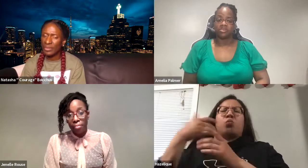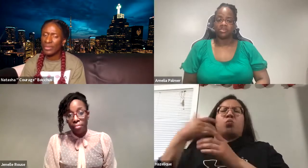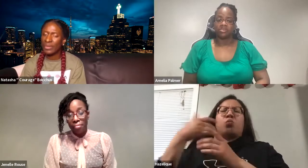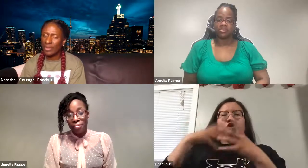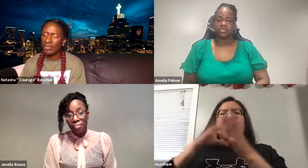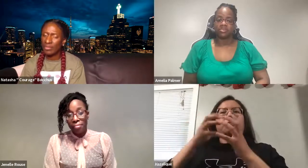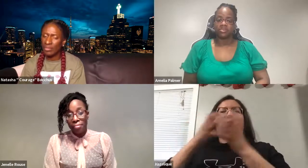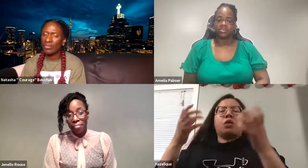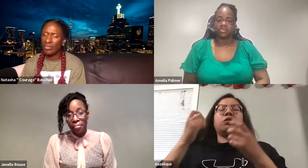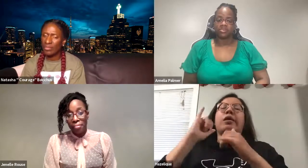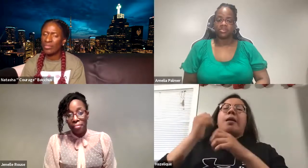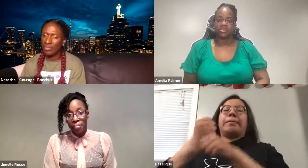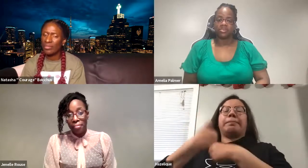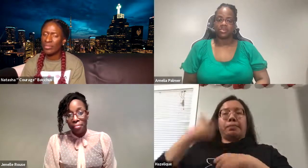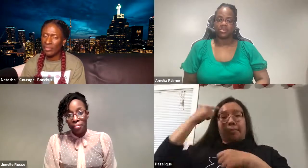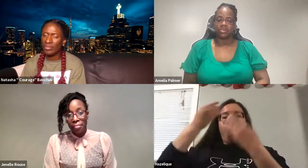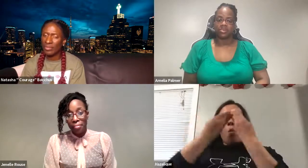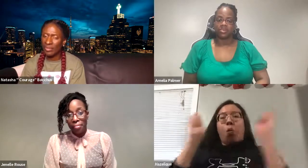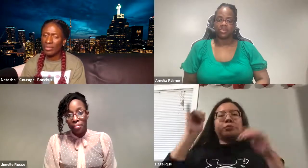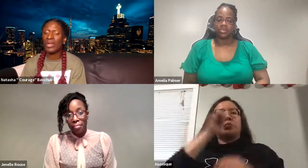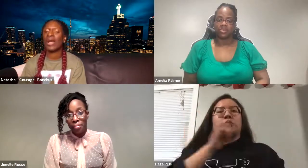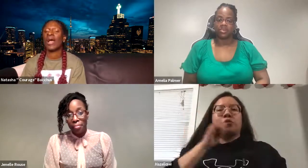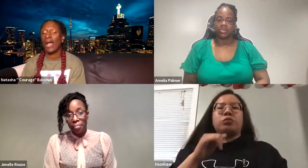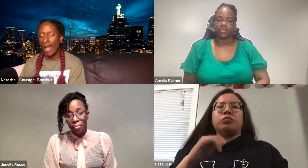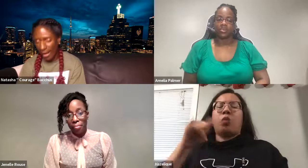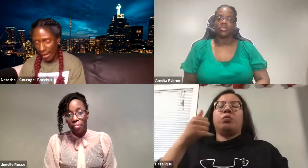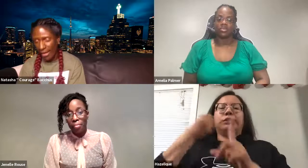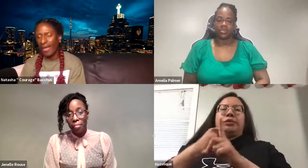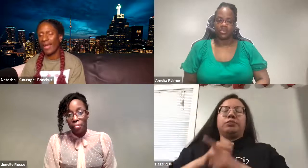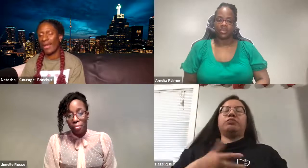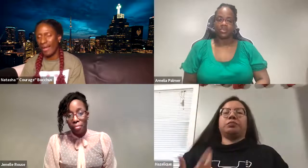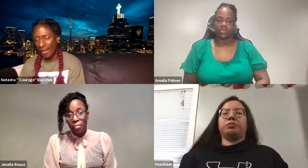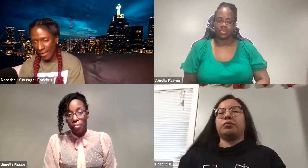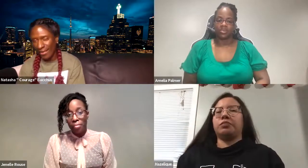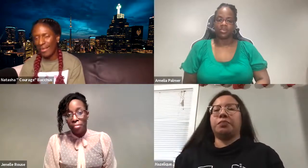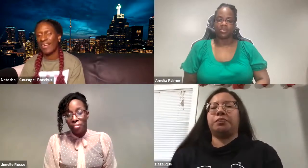with individuals, i learned so much. it's expressed in a different way within oneida